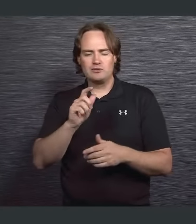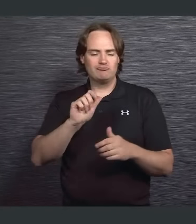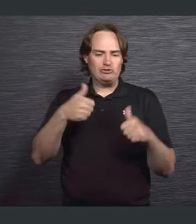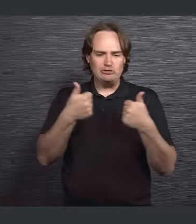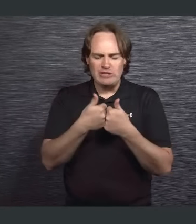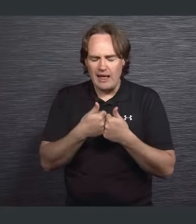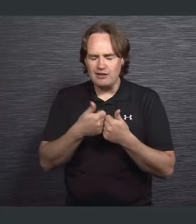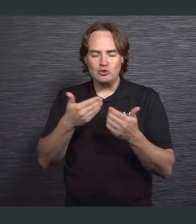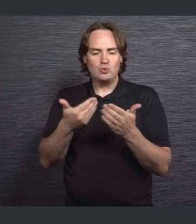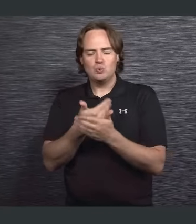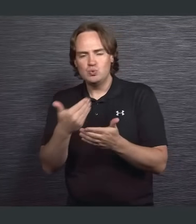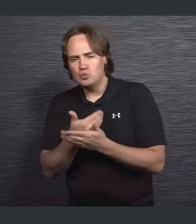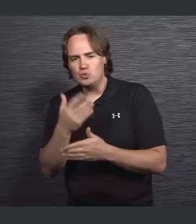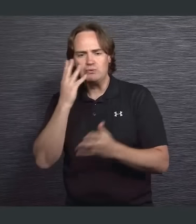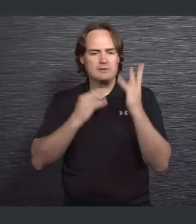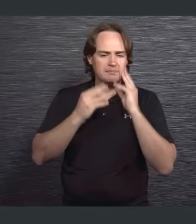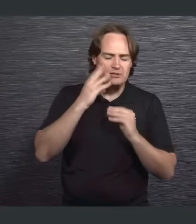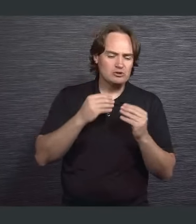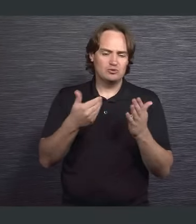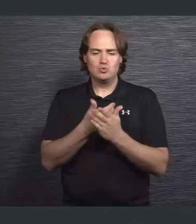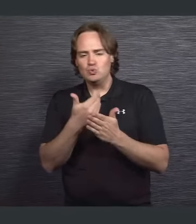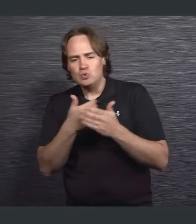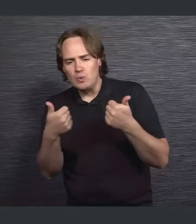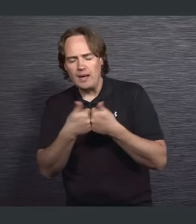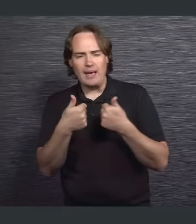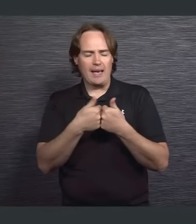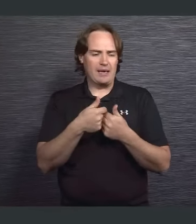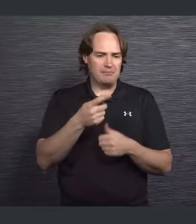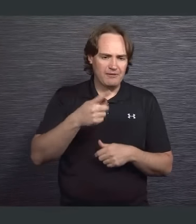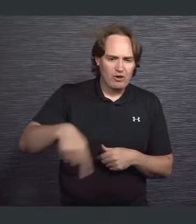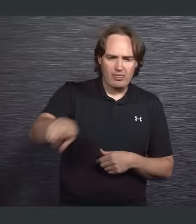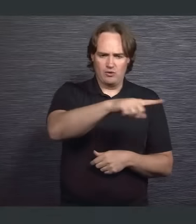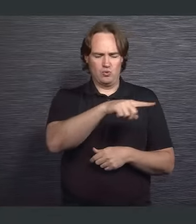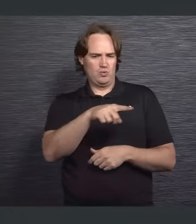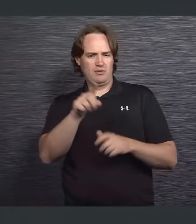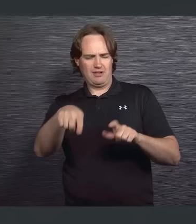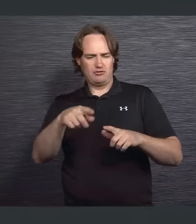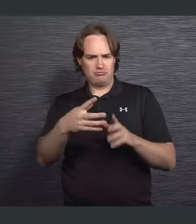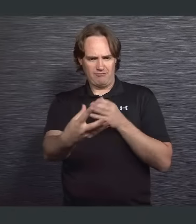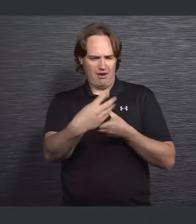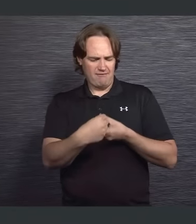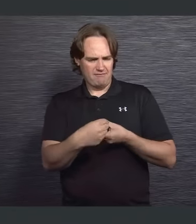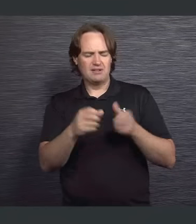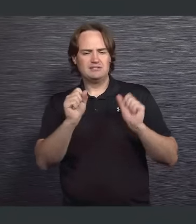to create new play experiences for our community of gamers around the world.